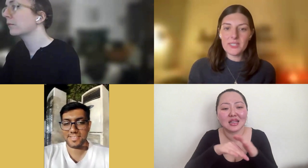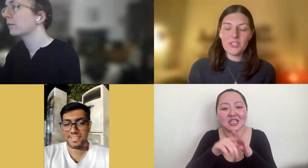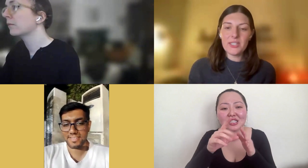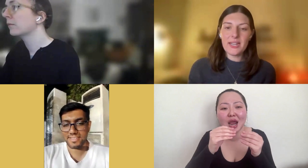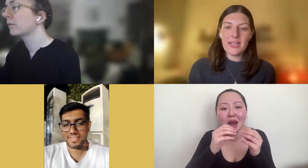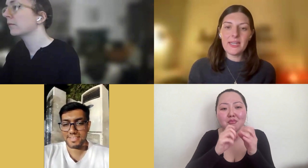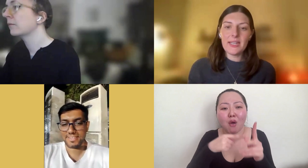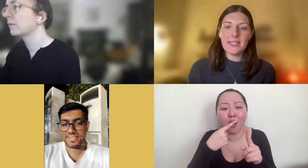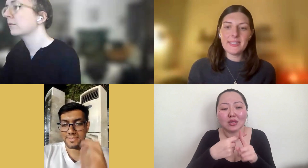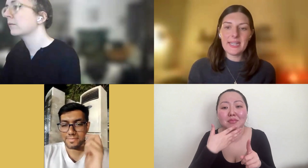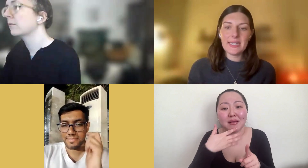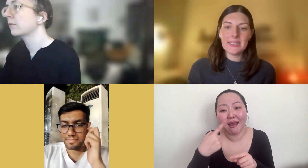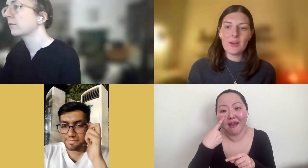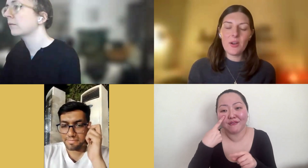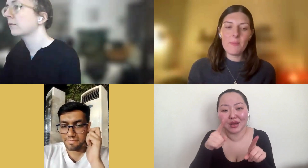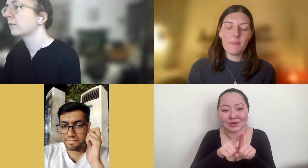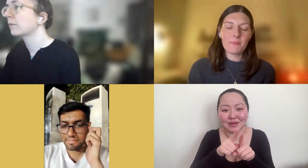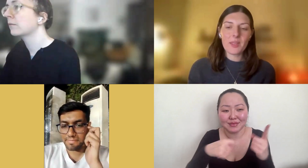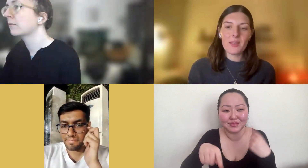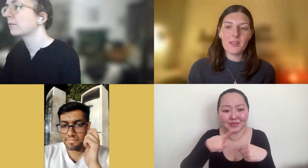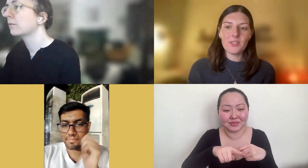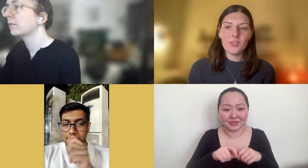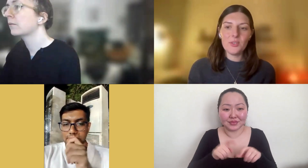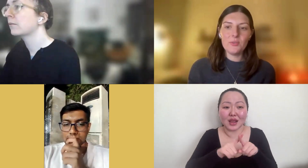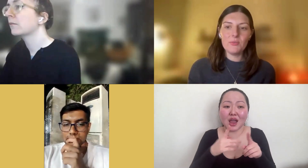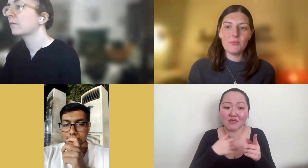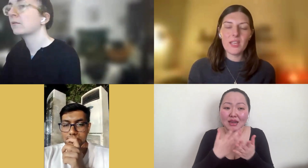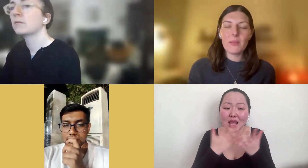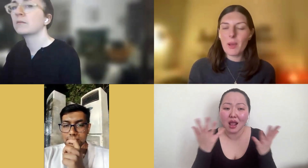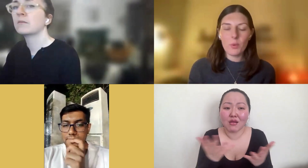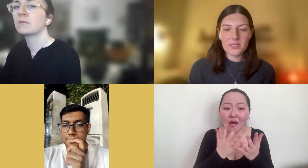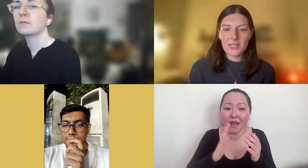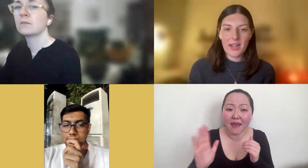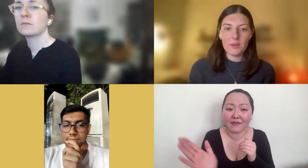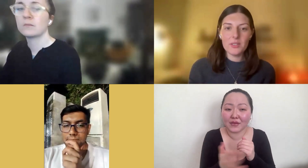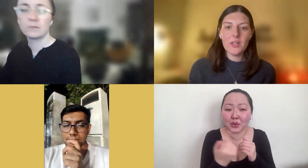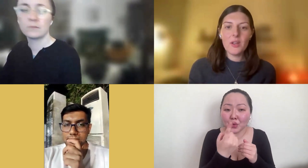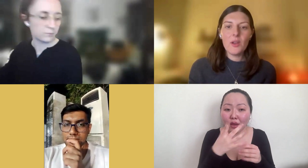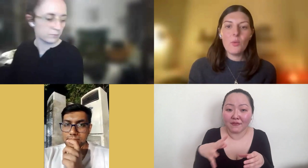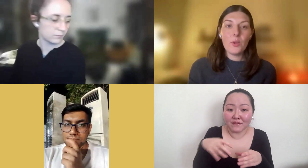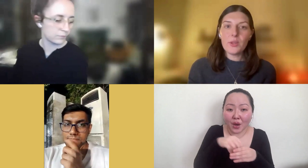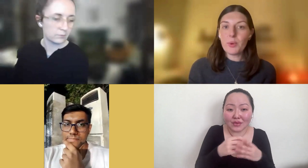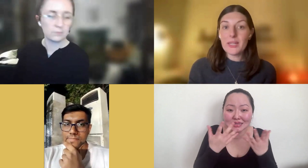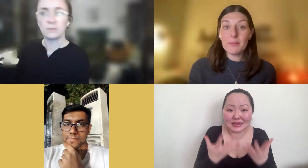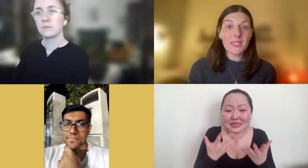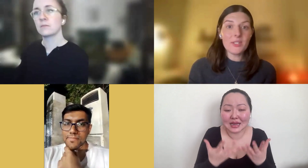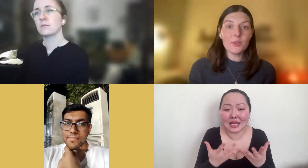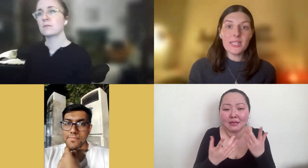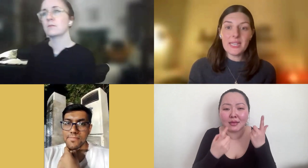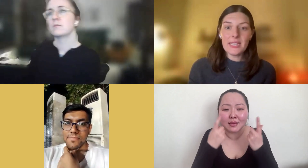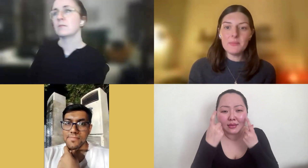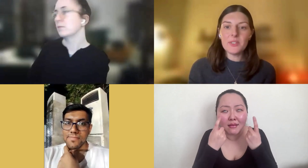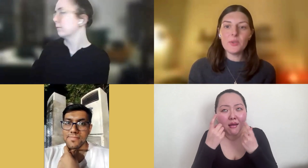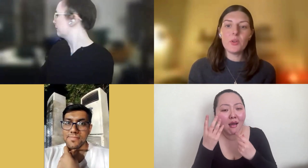the conversation today, listening, to think about what you can bring back to your teams,